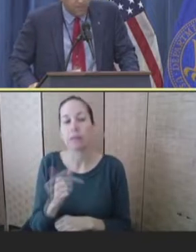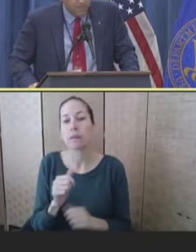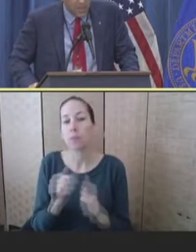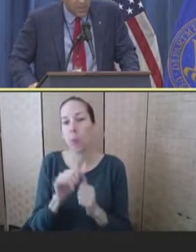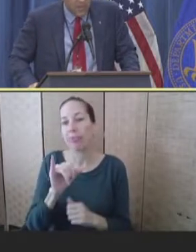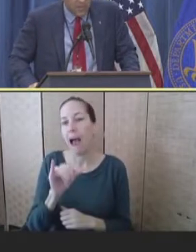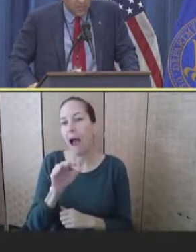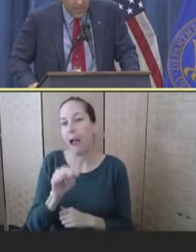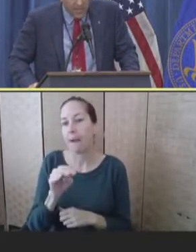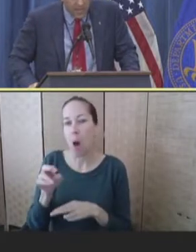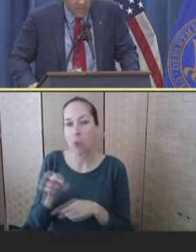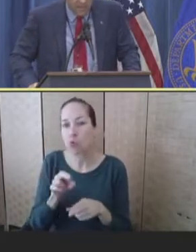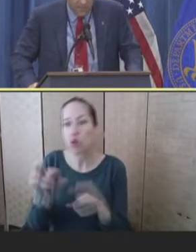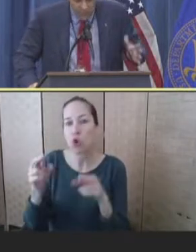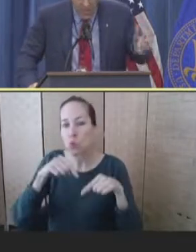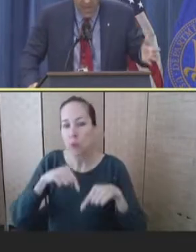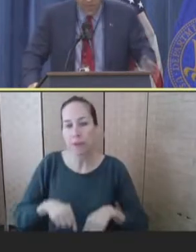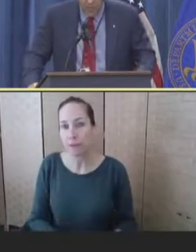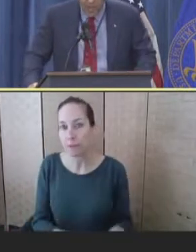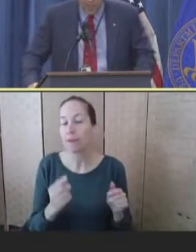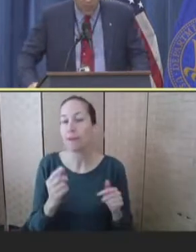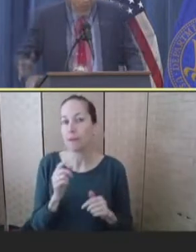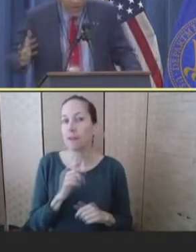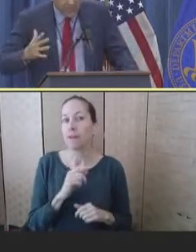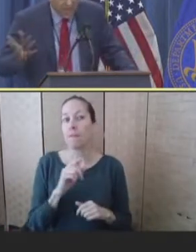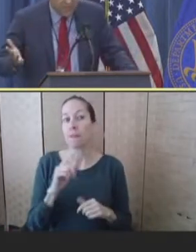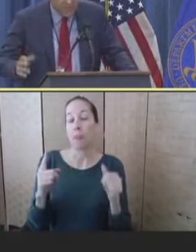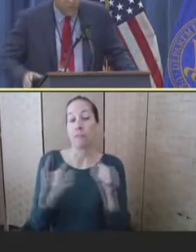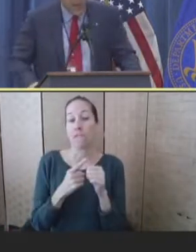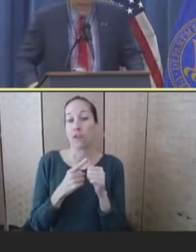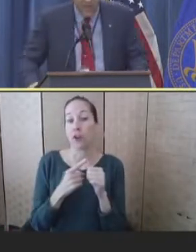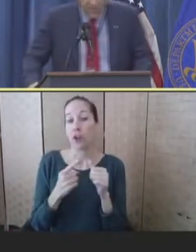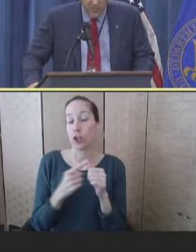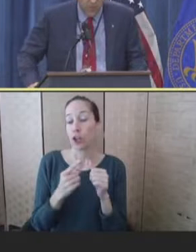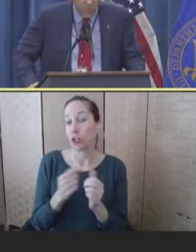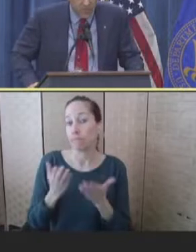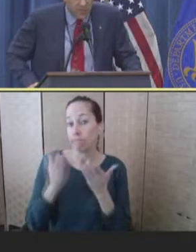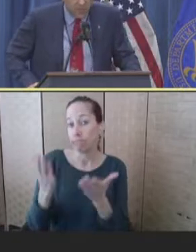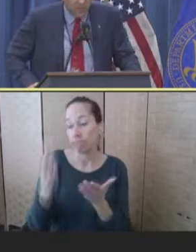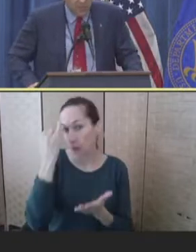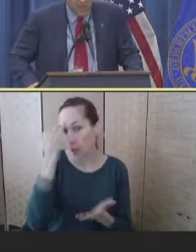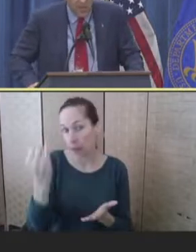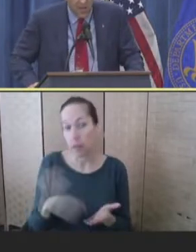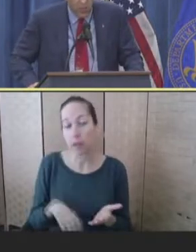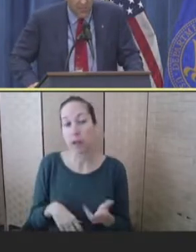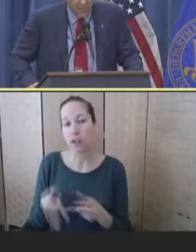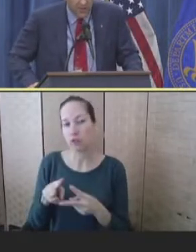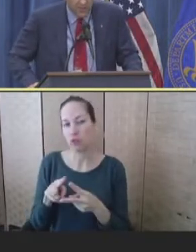So, the vaccine -- the first candidate we came up with, we actually have two right now. This first one is called BPL-1357.